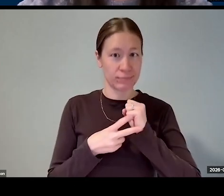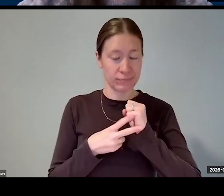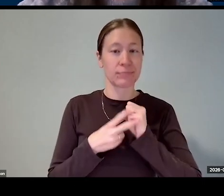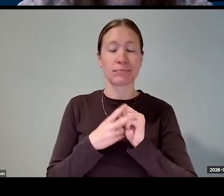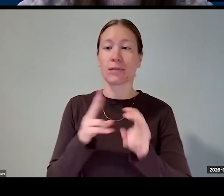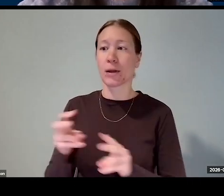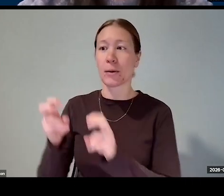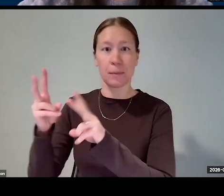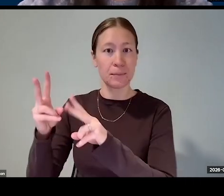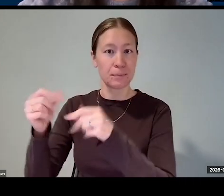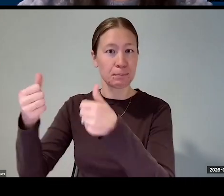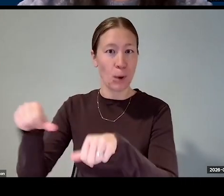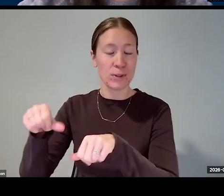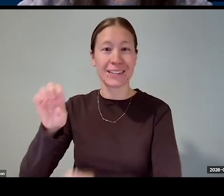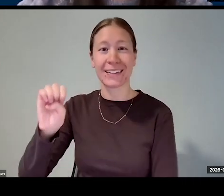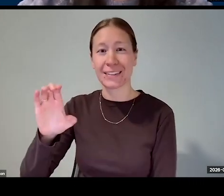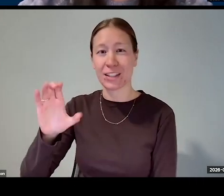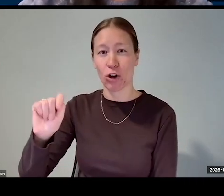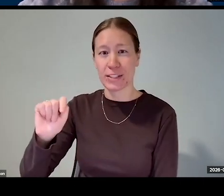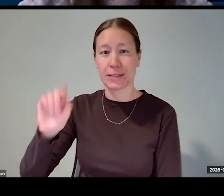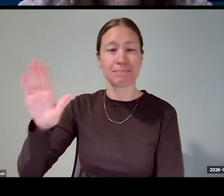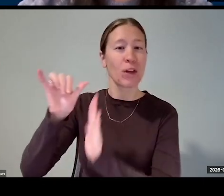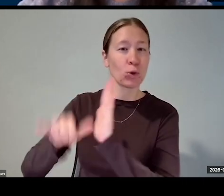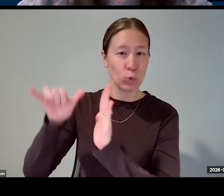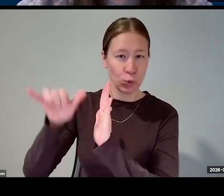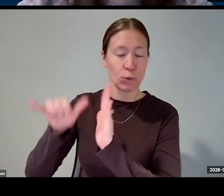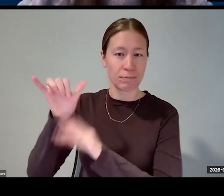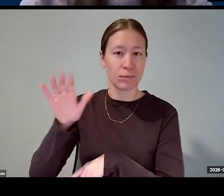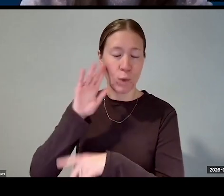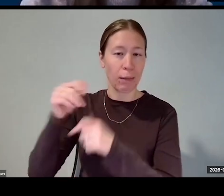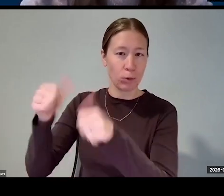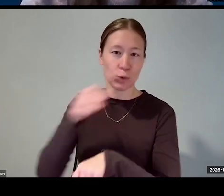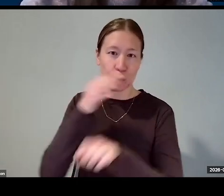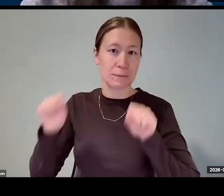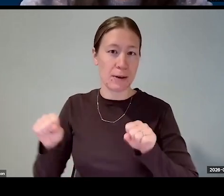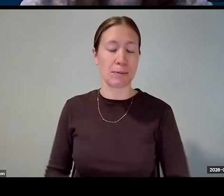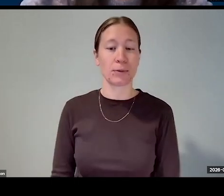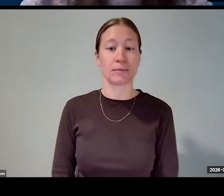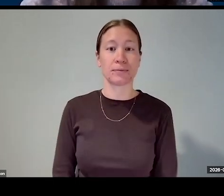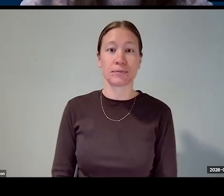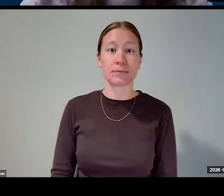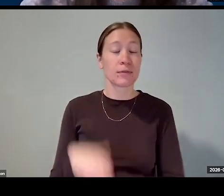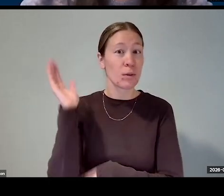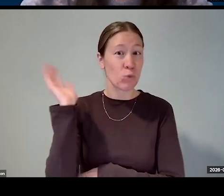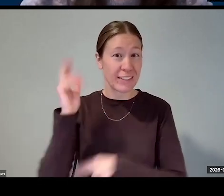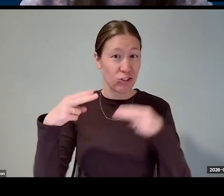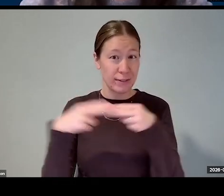on ECRT's YouTube channel as soon as possible. The presentation slides being used today will